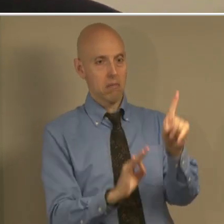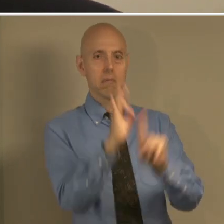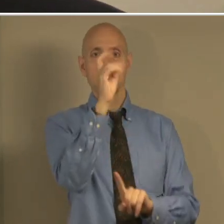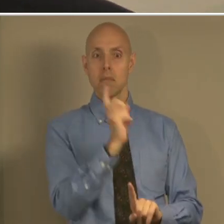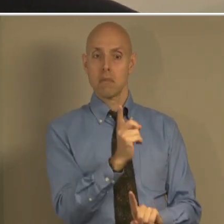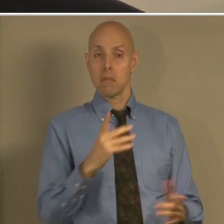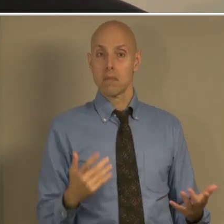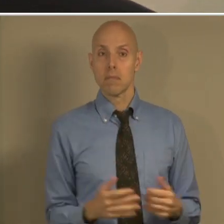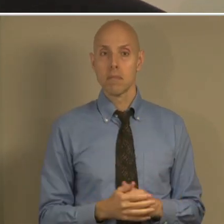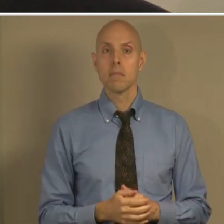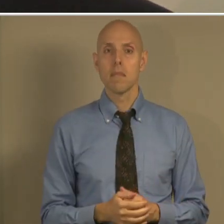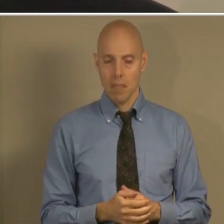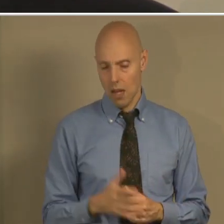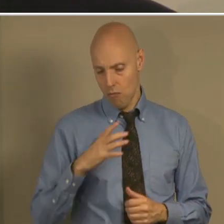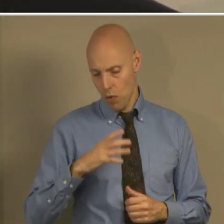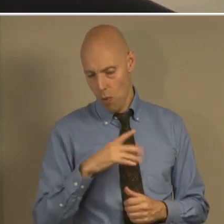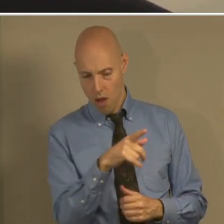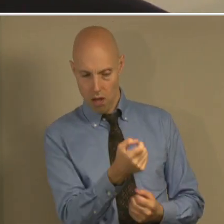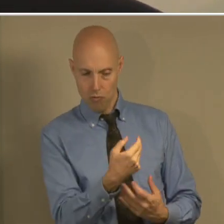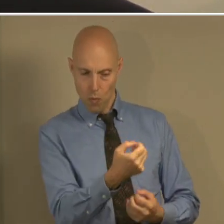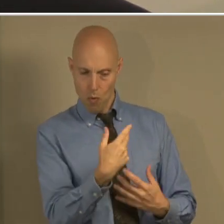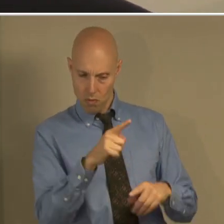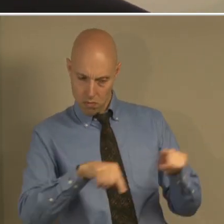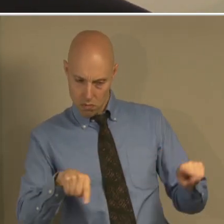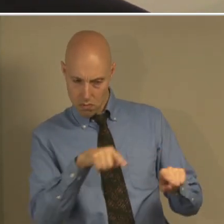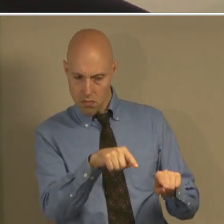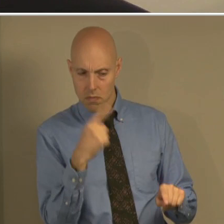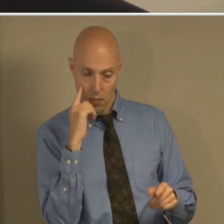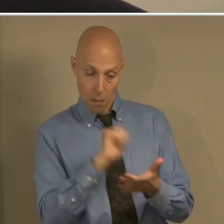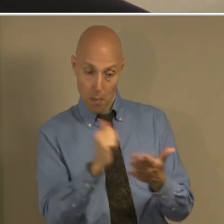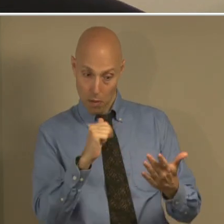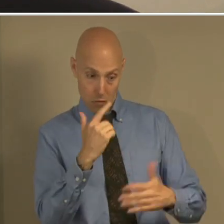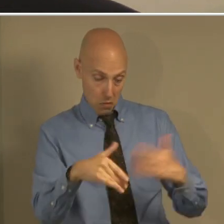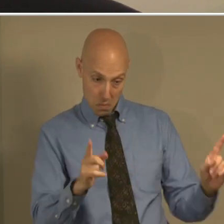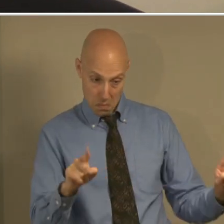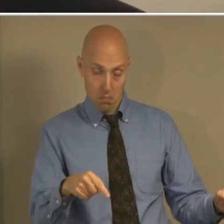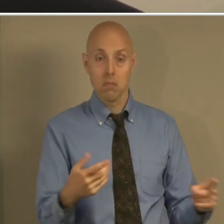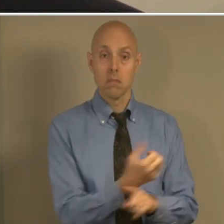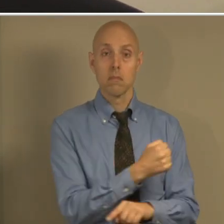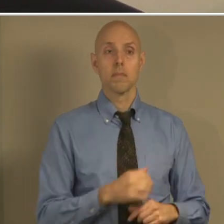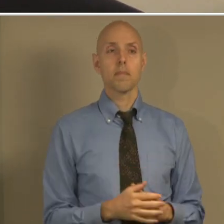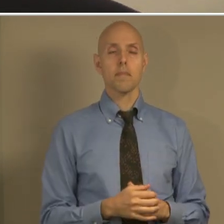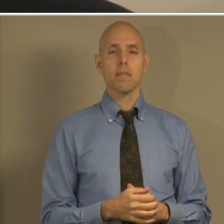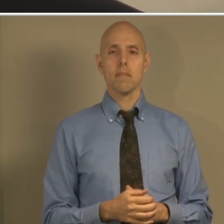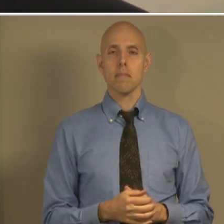We're gonna require organisations to report to us on their progress and we'll publish how they're doing. So, here it is.